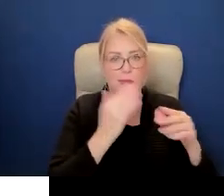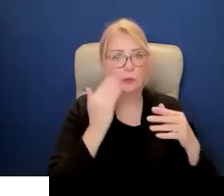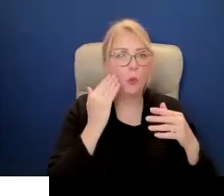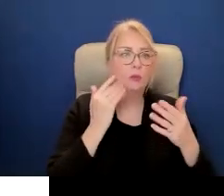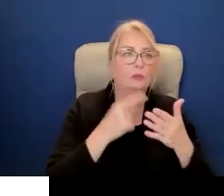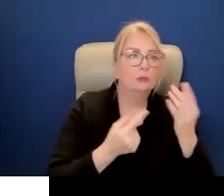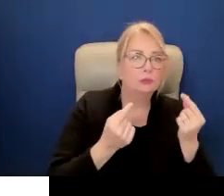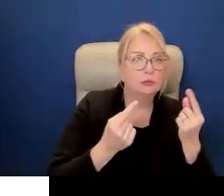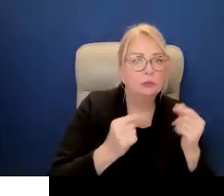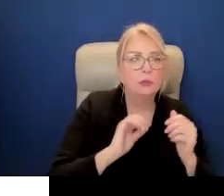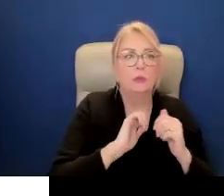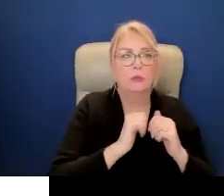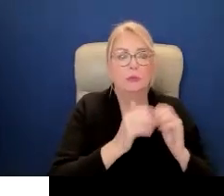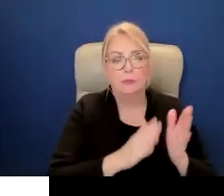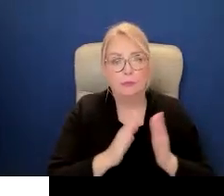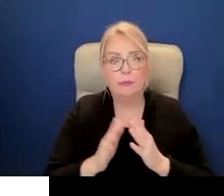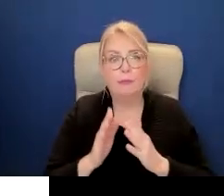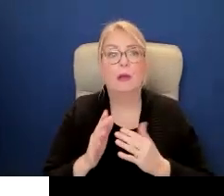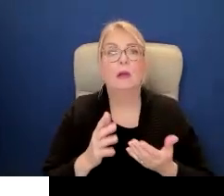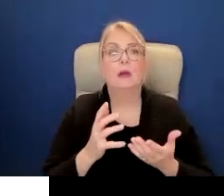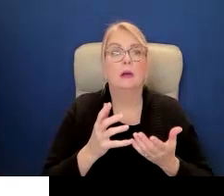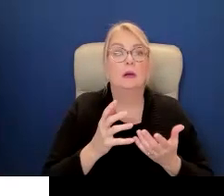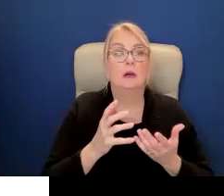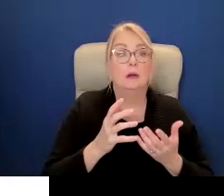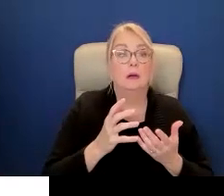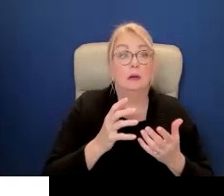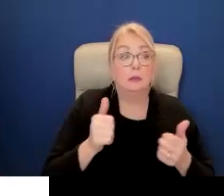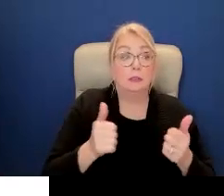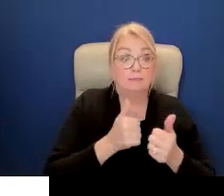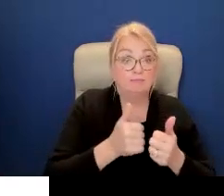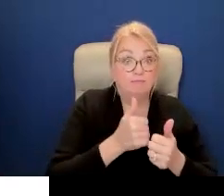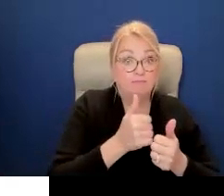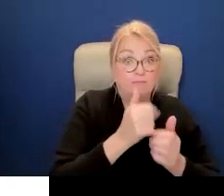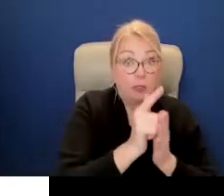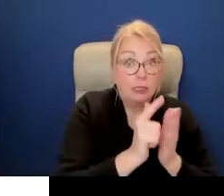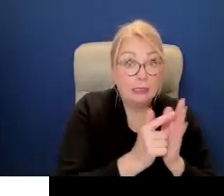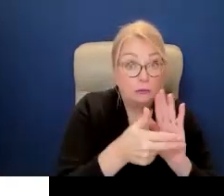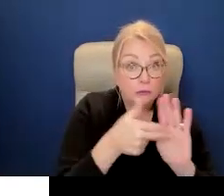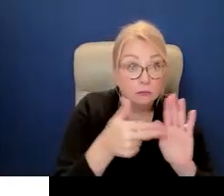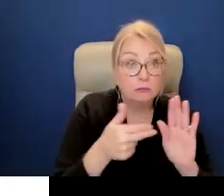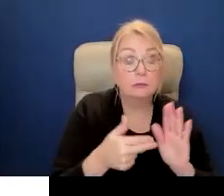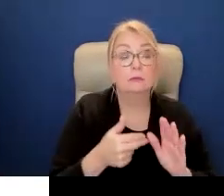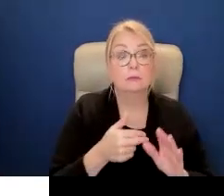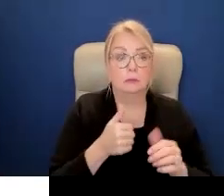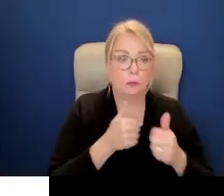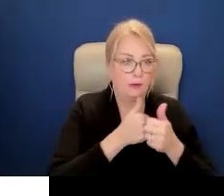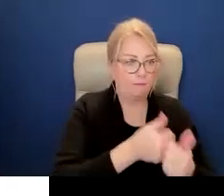a way for them to seek legal status. Perfect. We can follow that path. However, in light of,